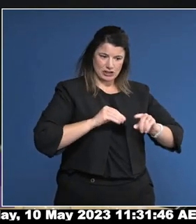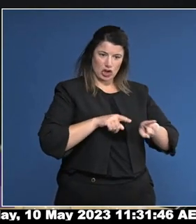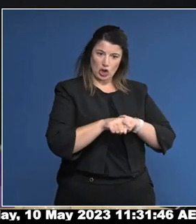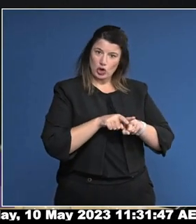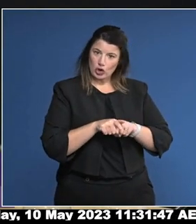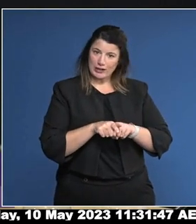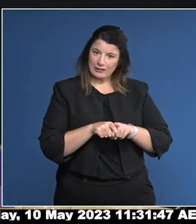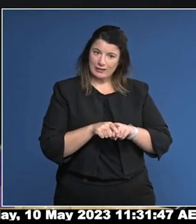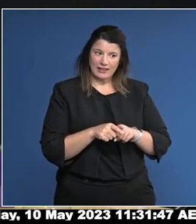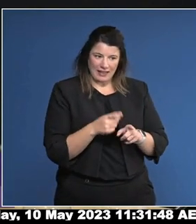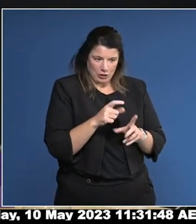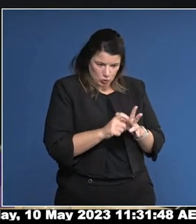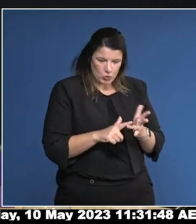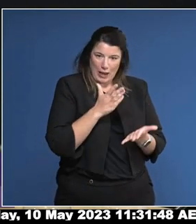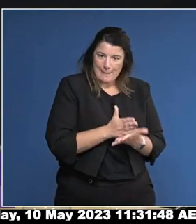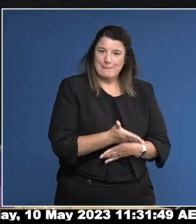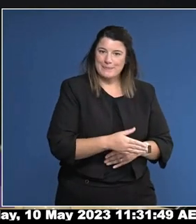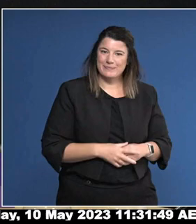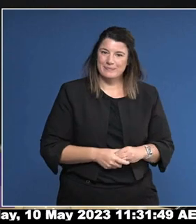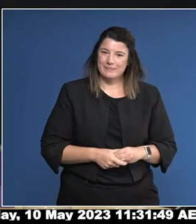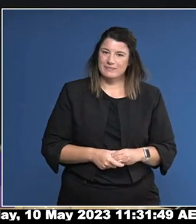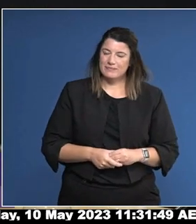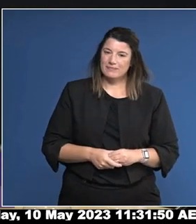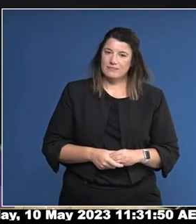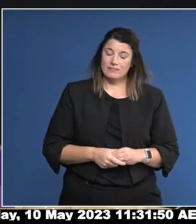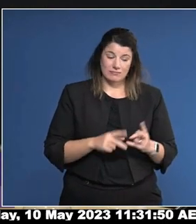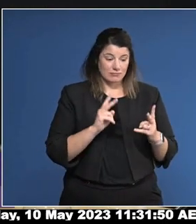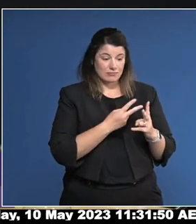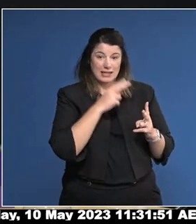learning. Would you agree with me if the young men were able to express themselves